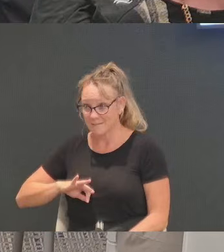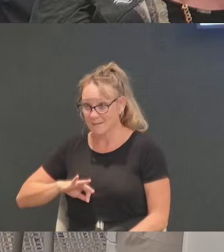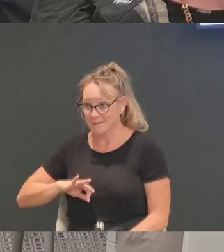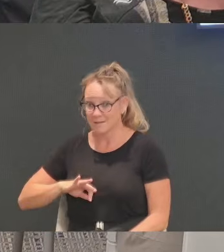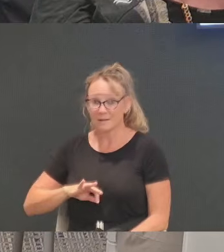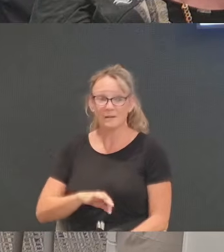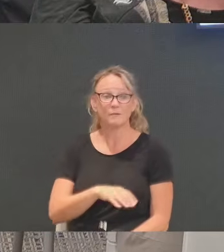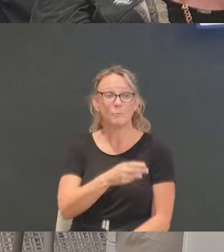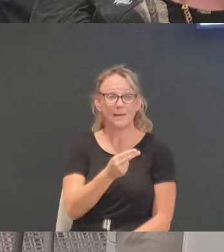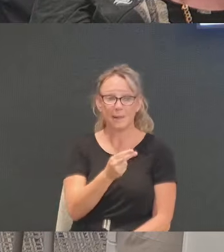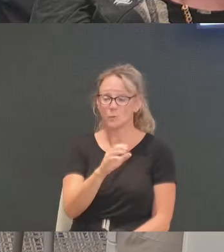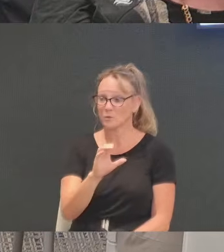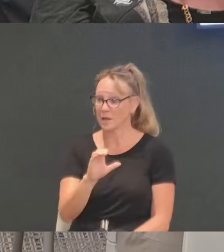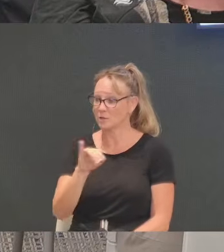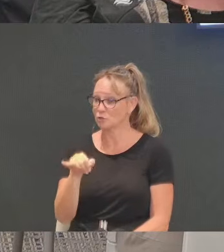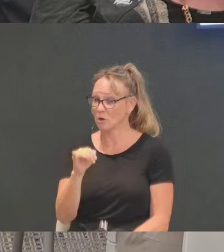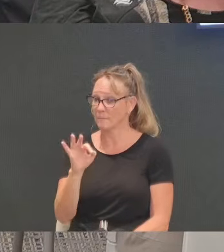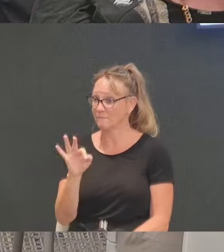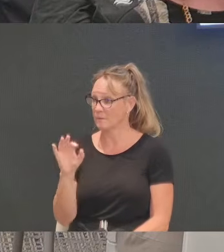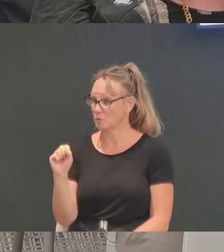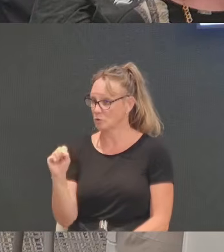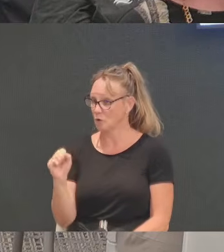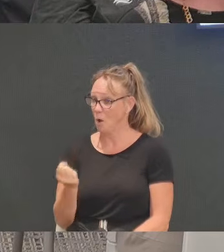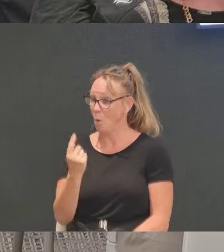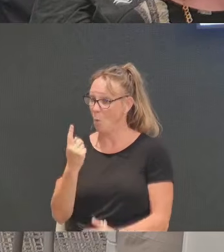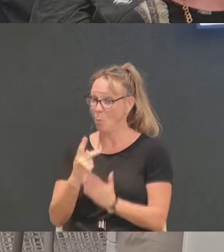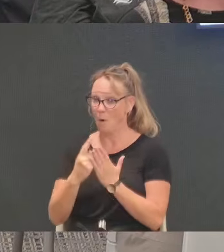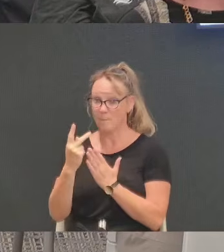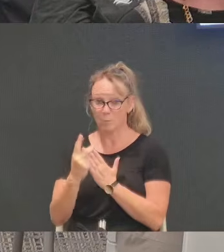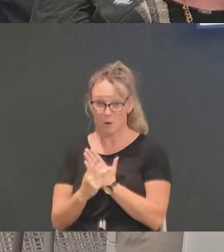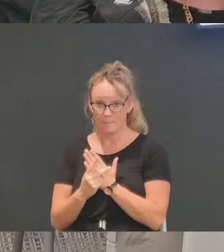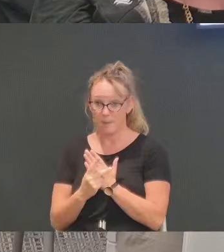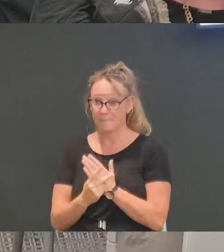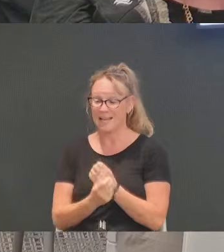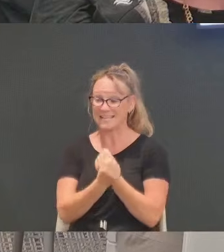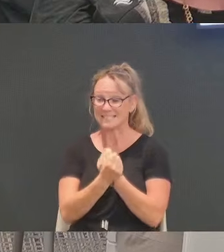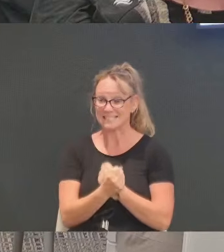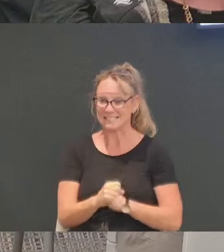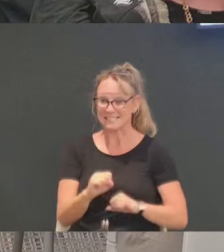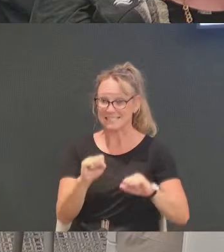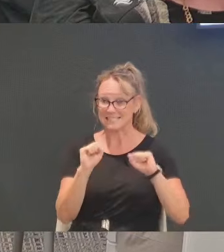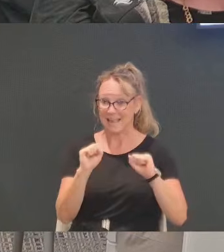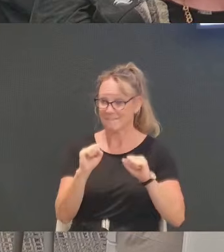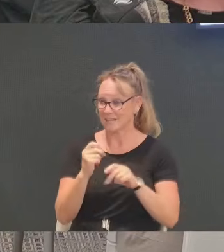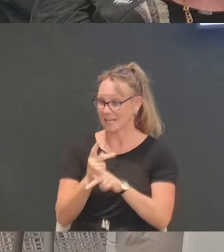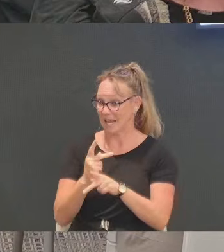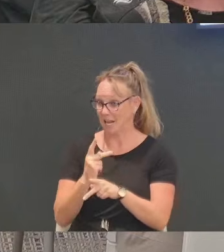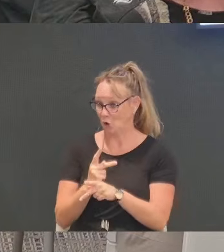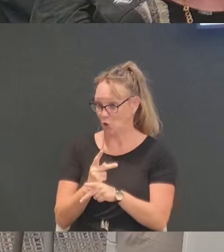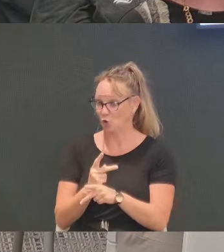Services. One of those programs is called Safe Care, which YW.CA provides in collaboration with